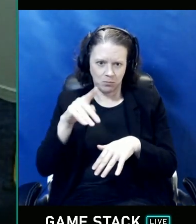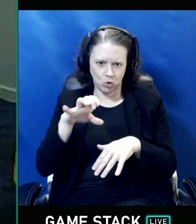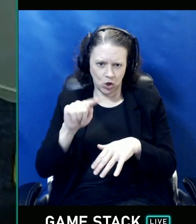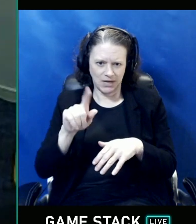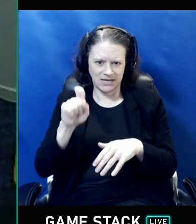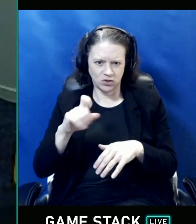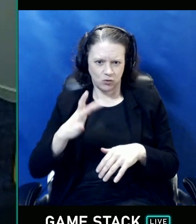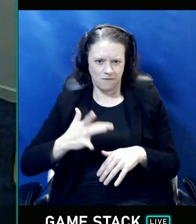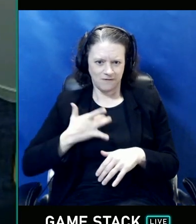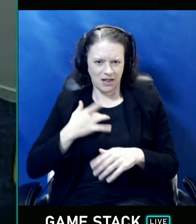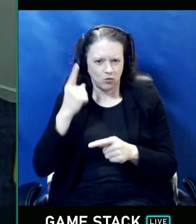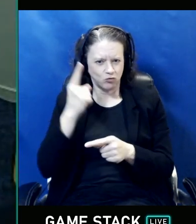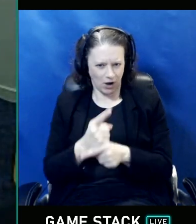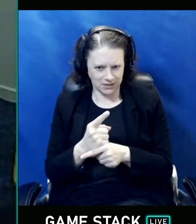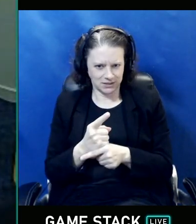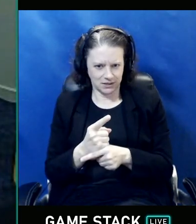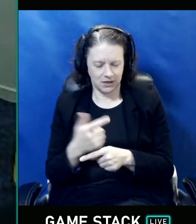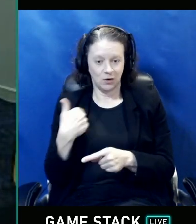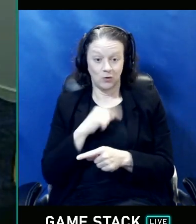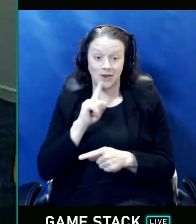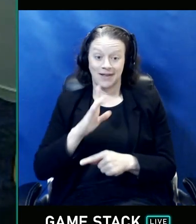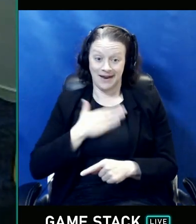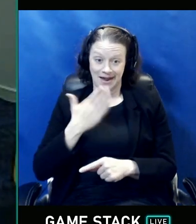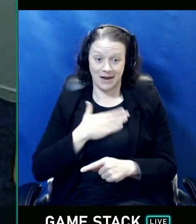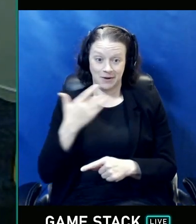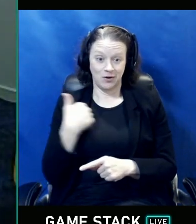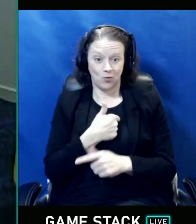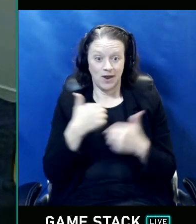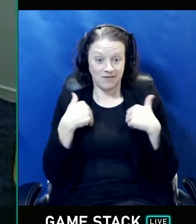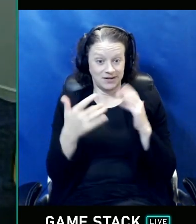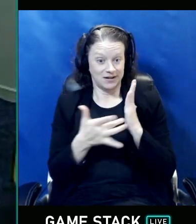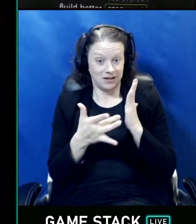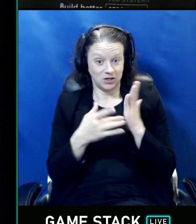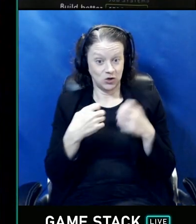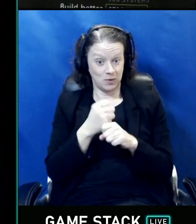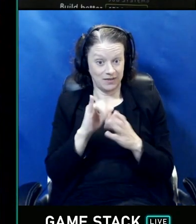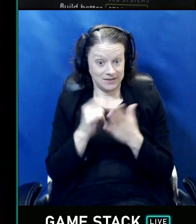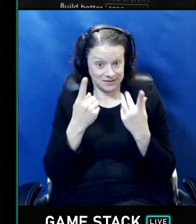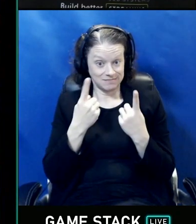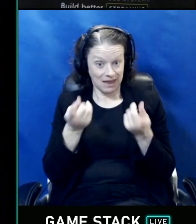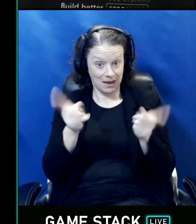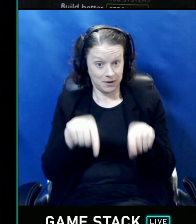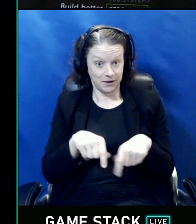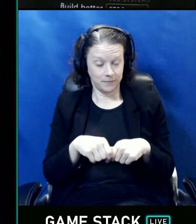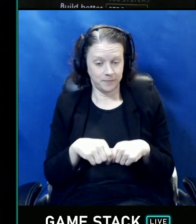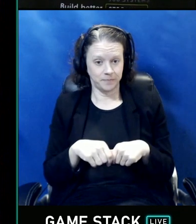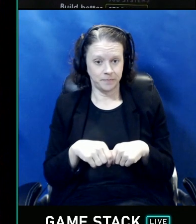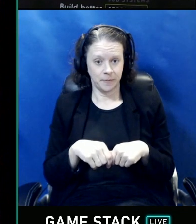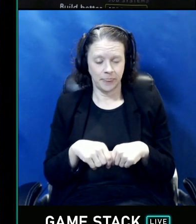And we're super happy that we have the technology to make this happen. With the basics of touch routing done,